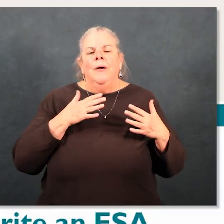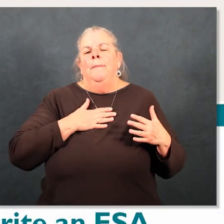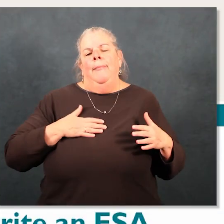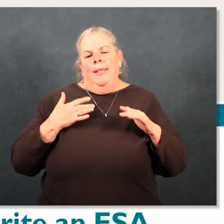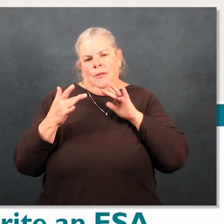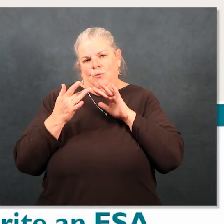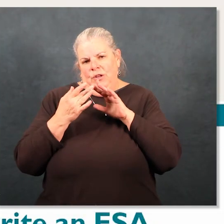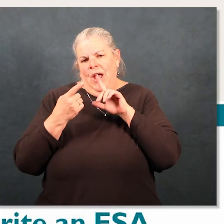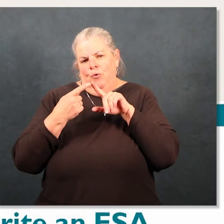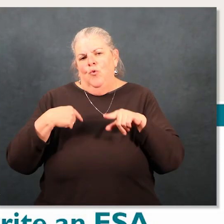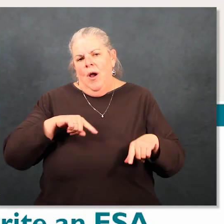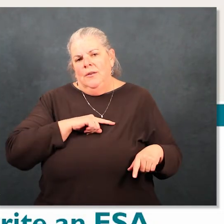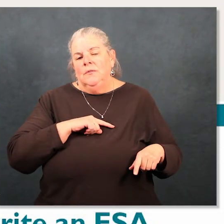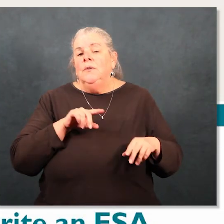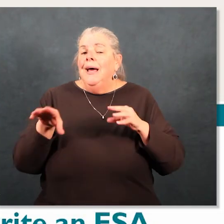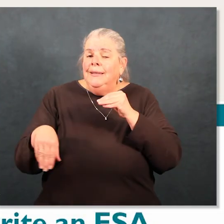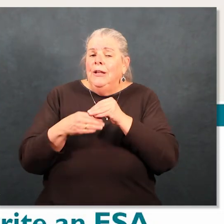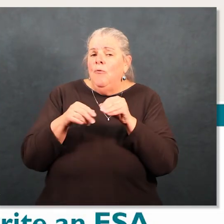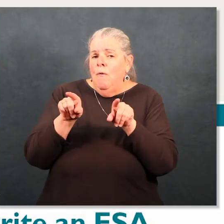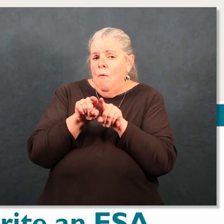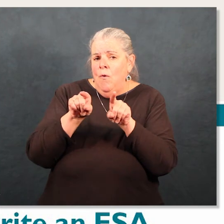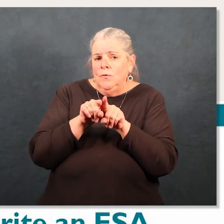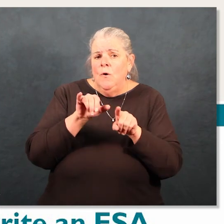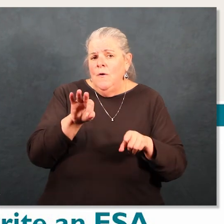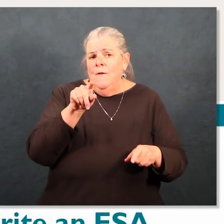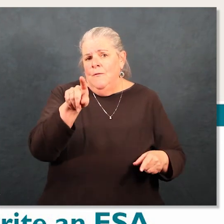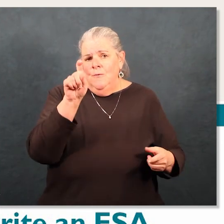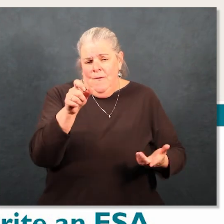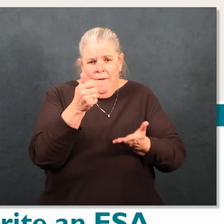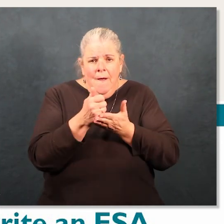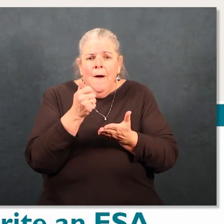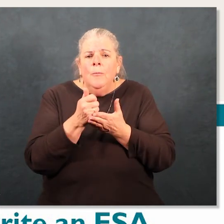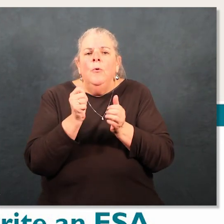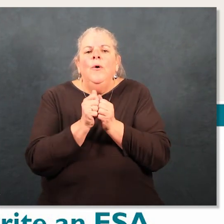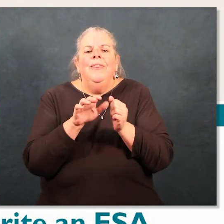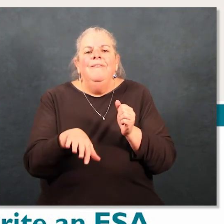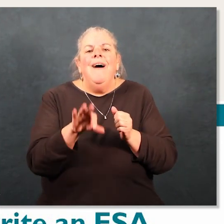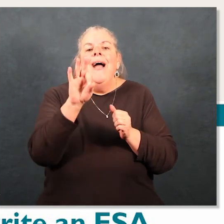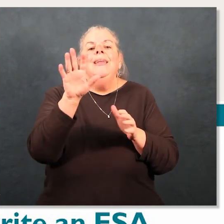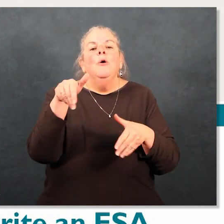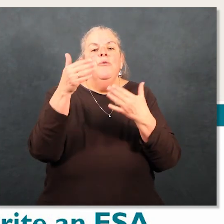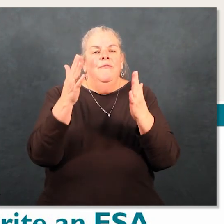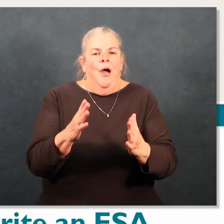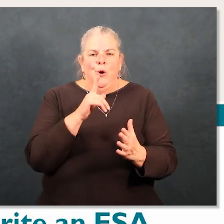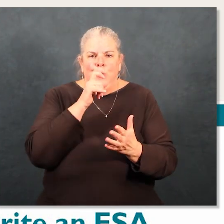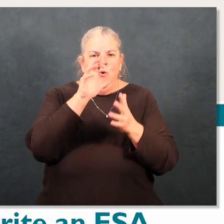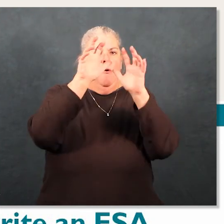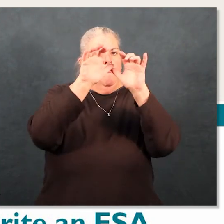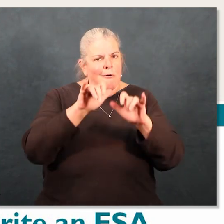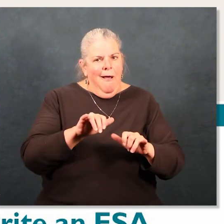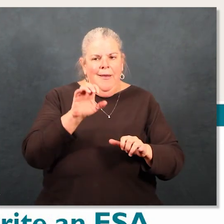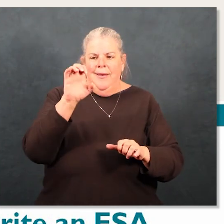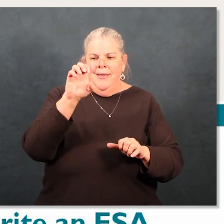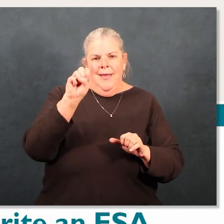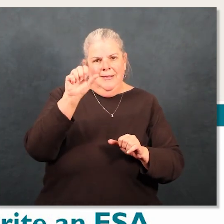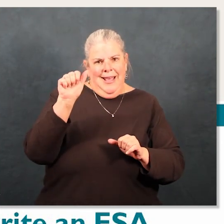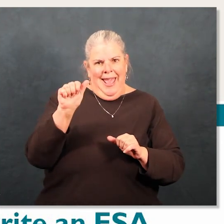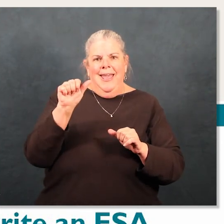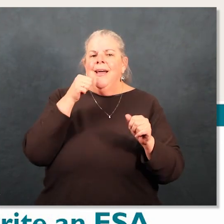And in addition to that, if you need help with finding a provider who will write an ESA letter for you, we will work with you